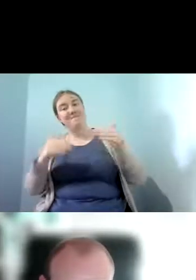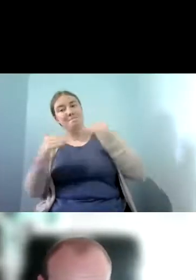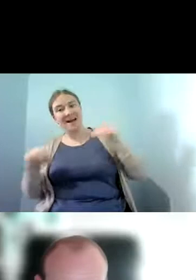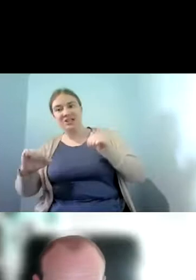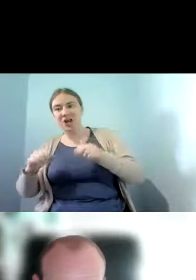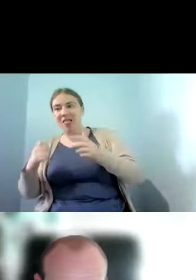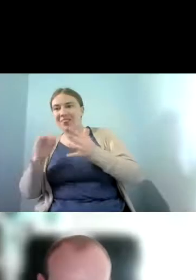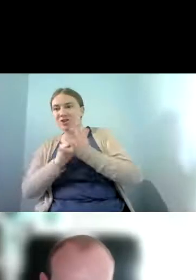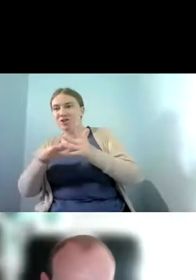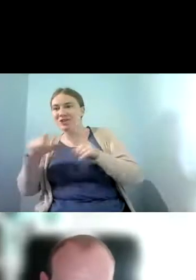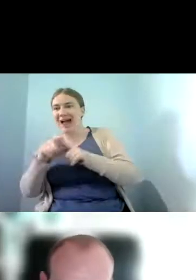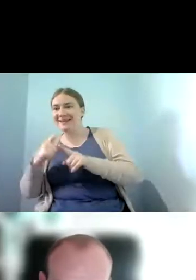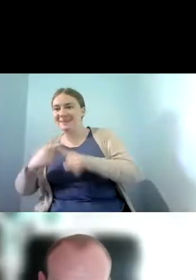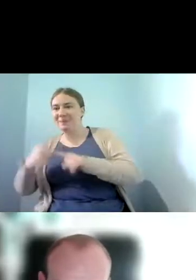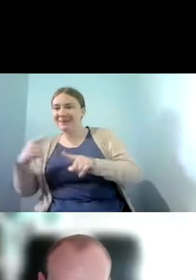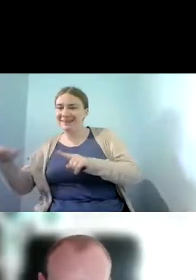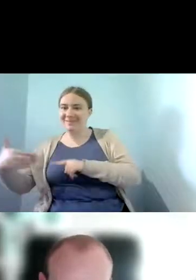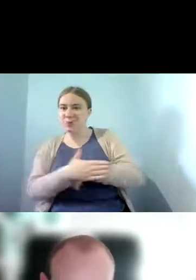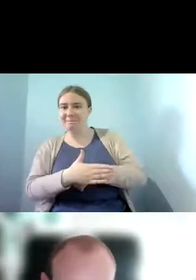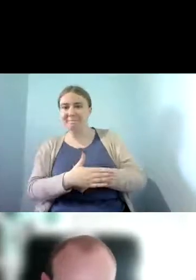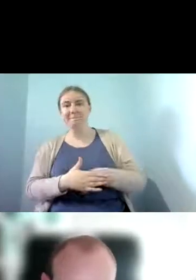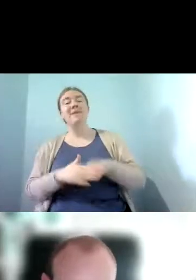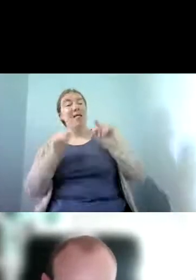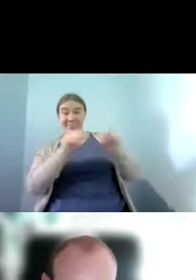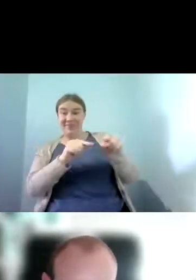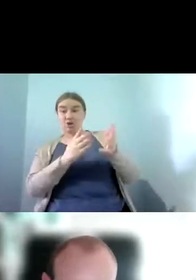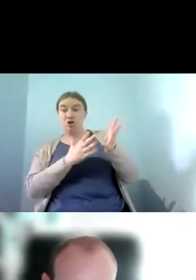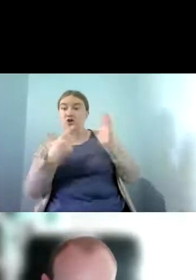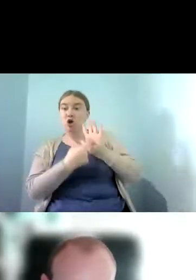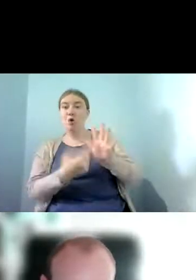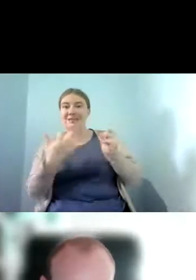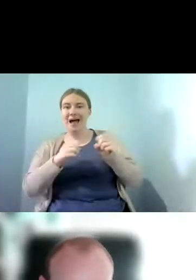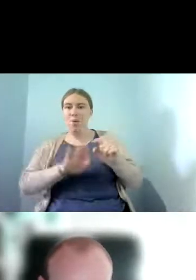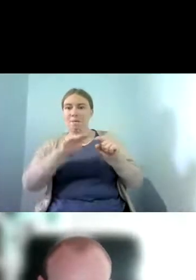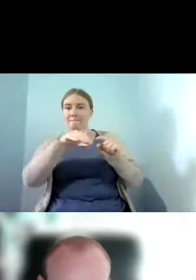the water will step down as it passes through the fish pass i think it's easy to understand